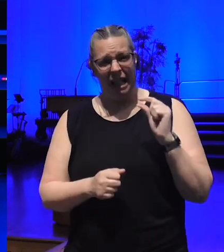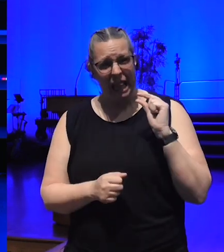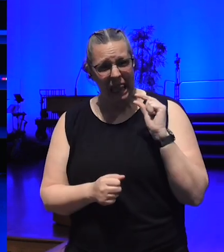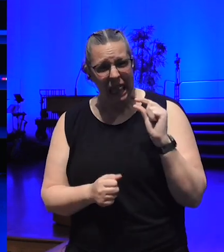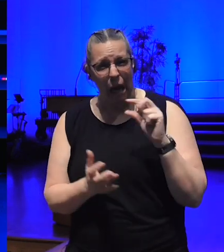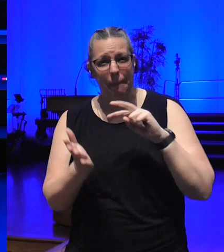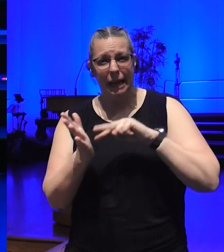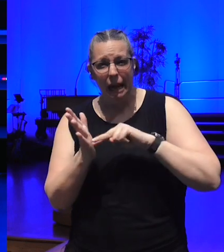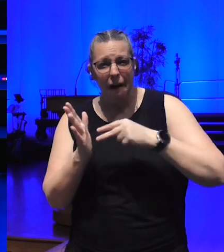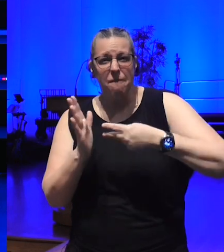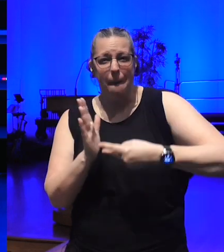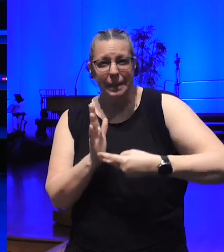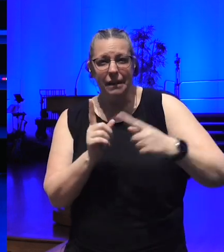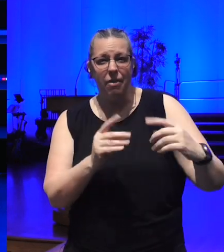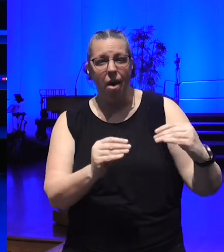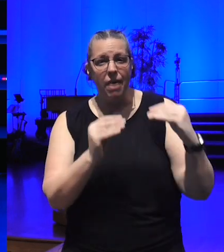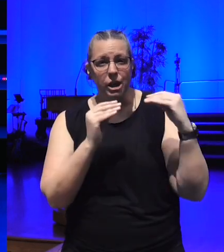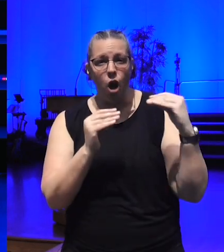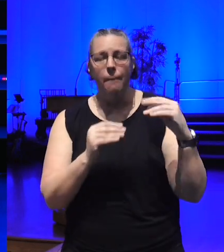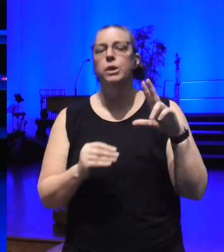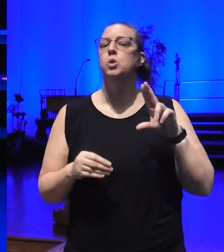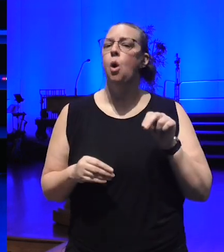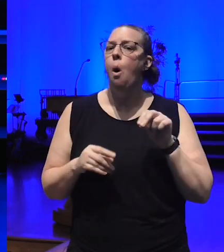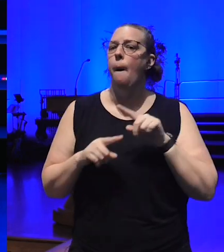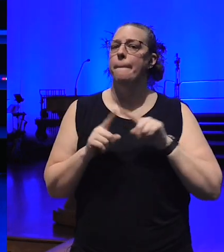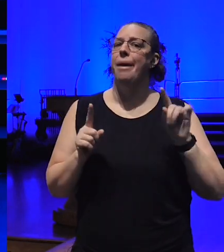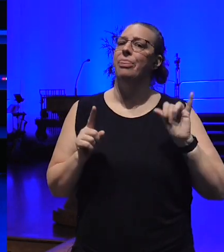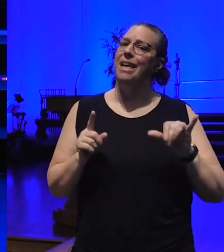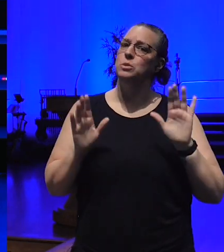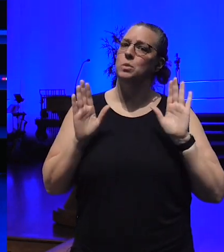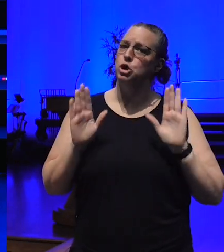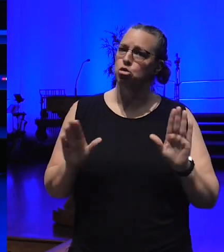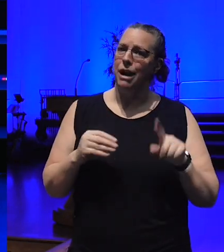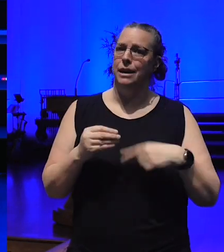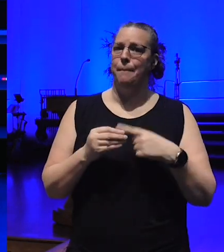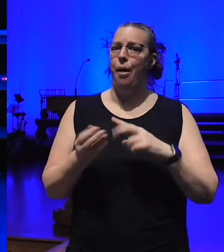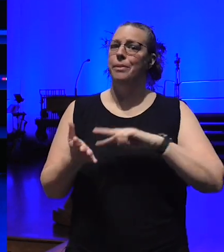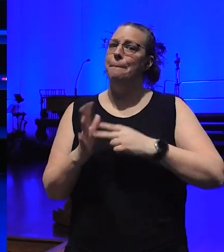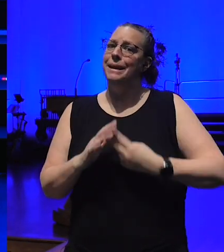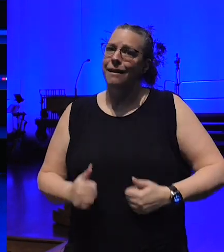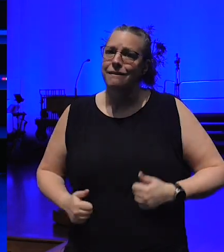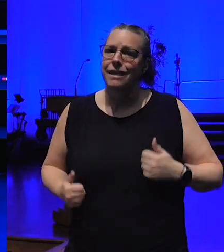me no but that's the great thing about the meaning of life is when we can view it from